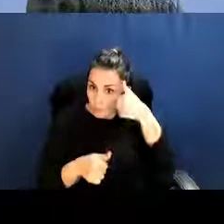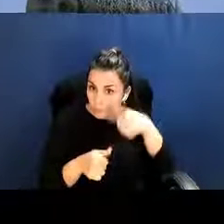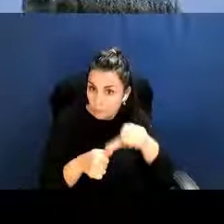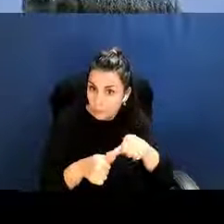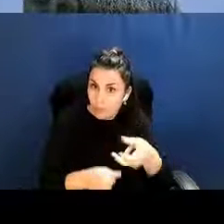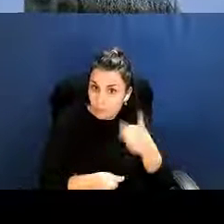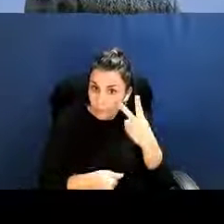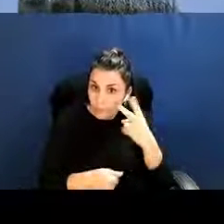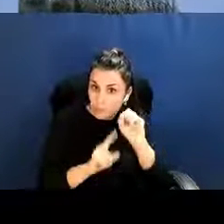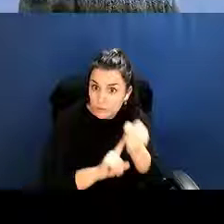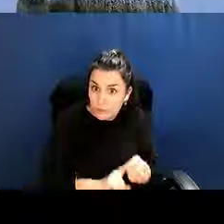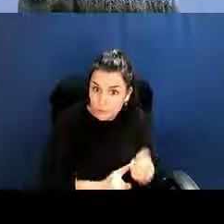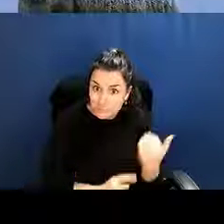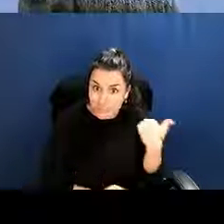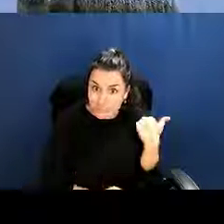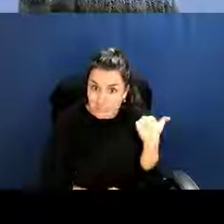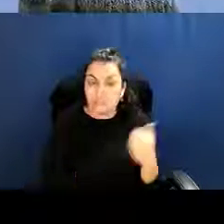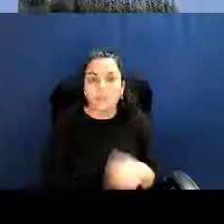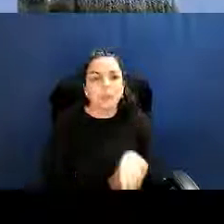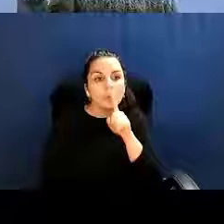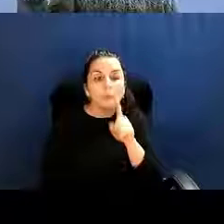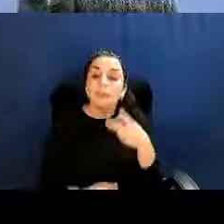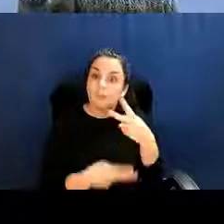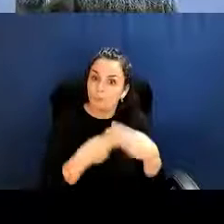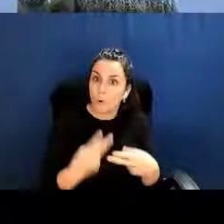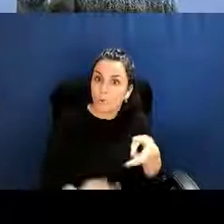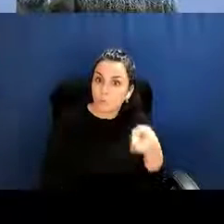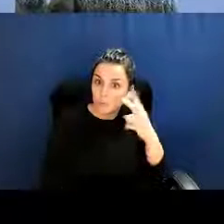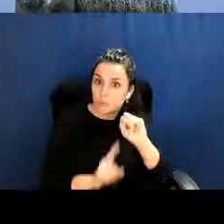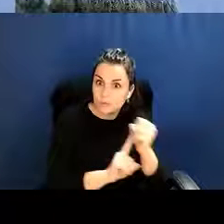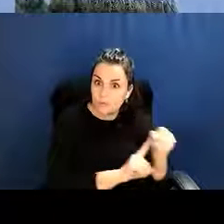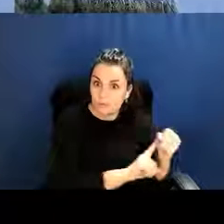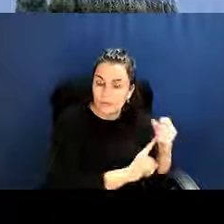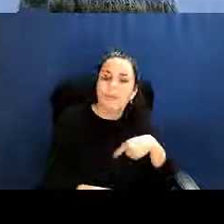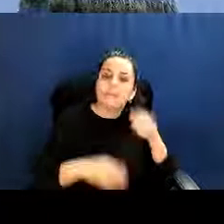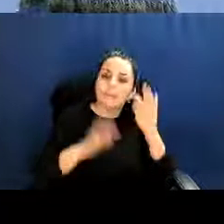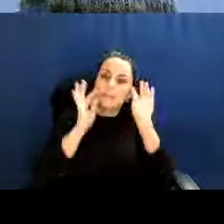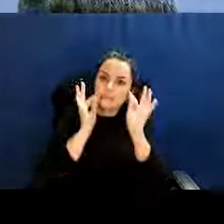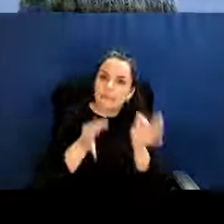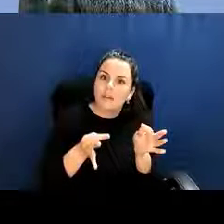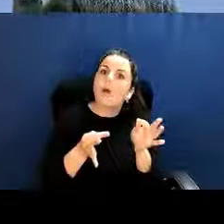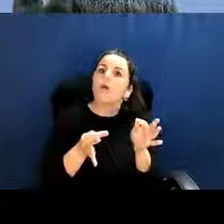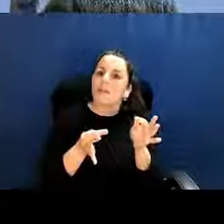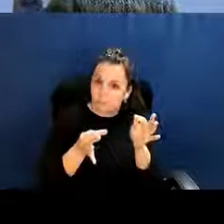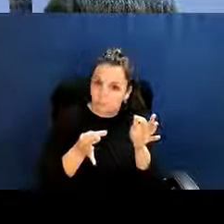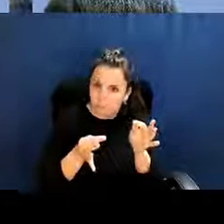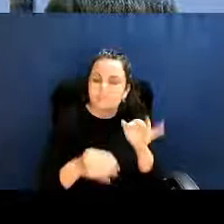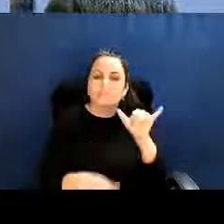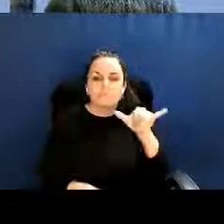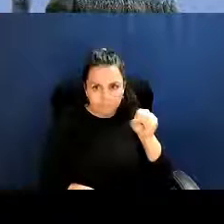you decided in both the first two scenarios you make the determination that was human subjects research,